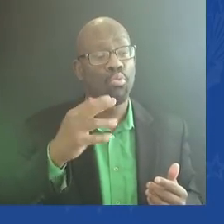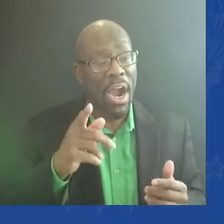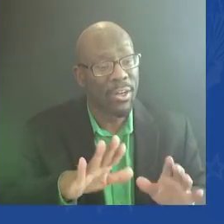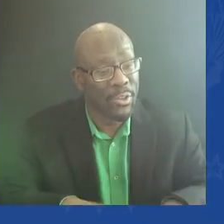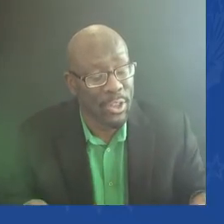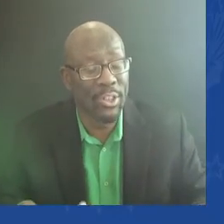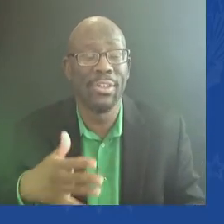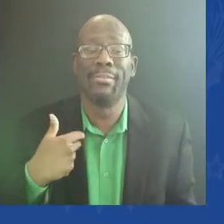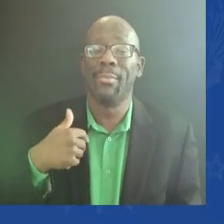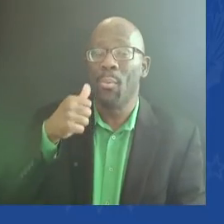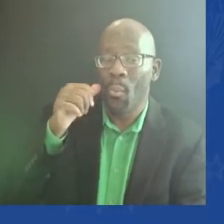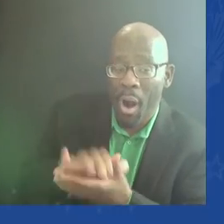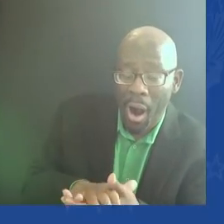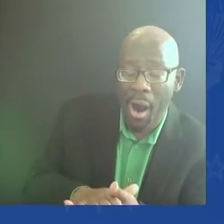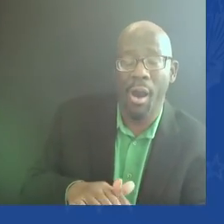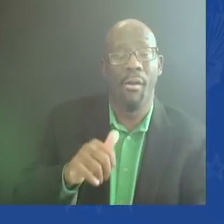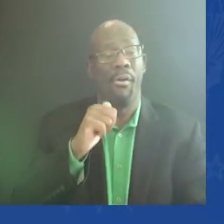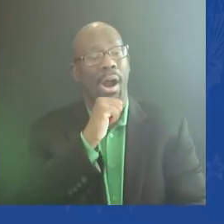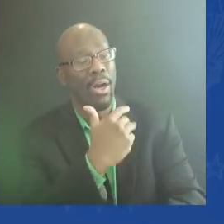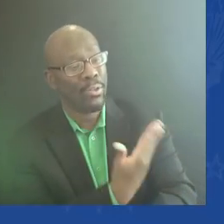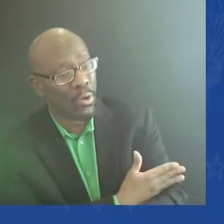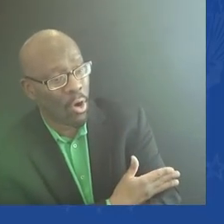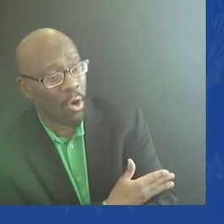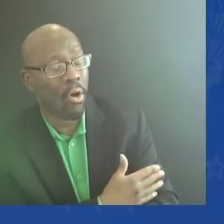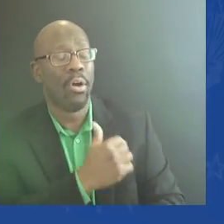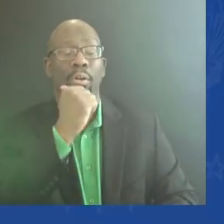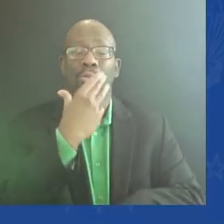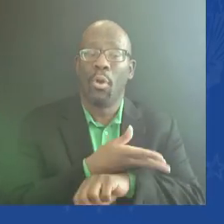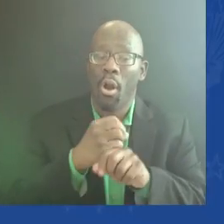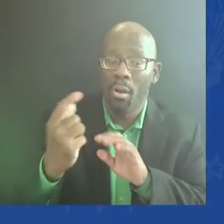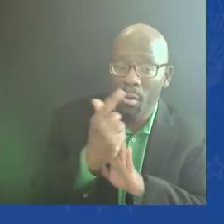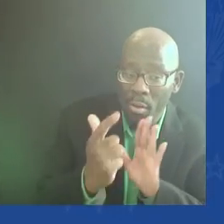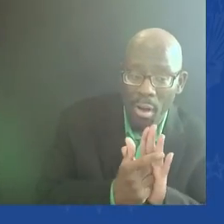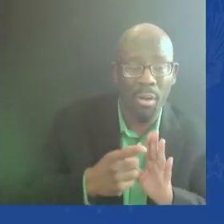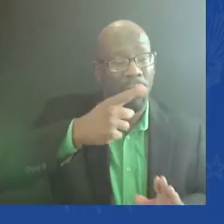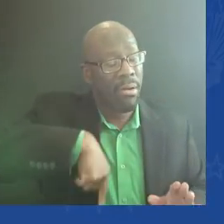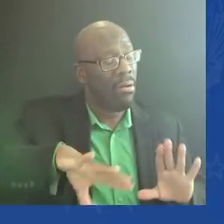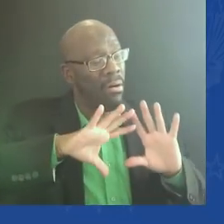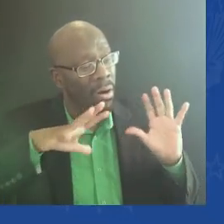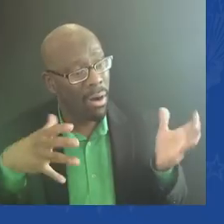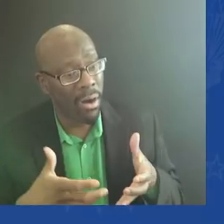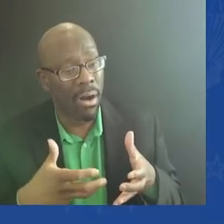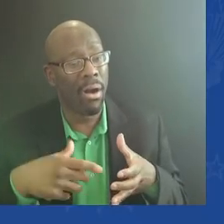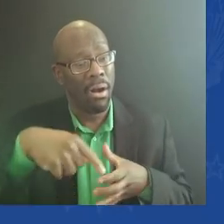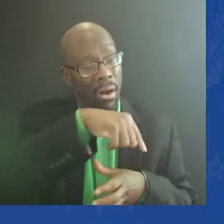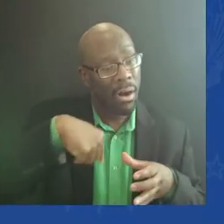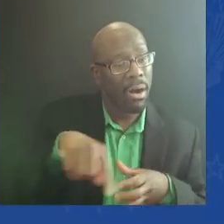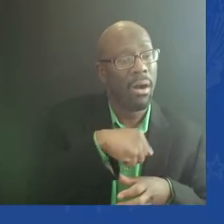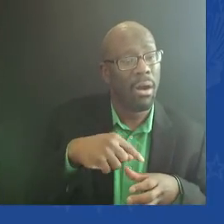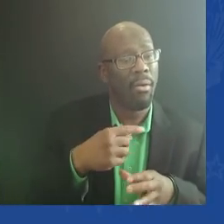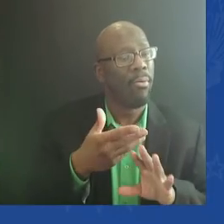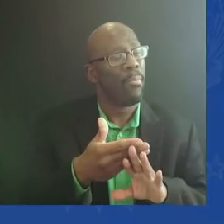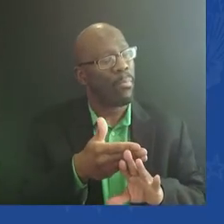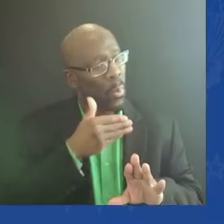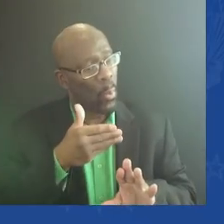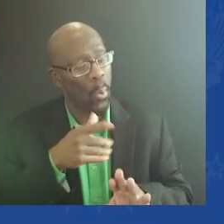And before he left and got on the plane, the Pope asked whether or not he could meet with my family.